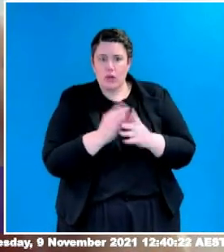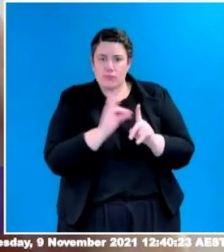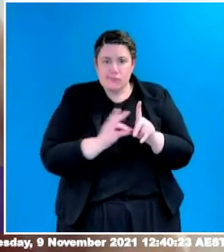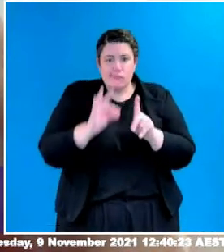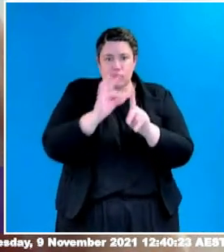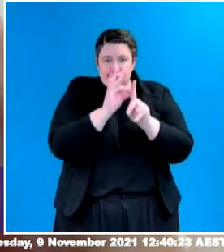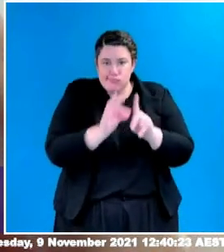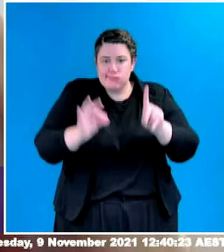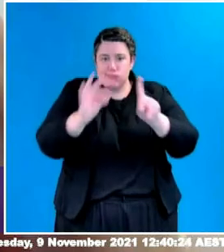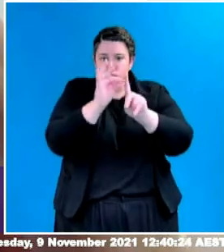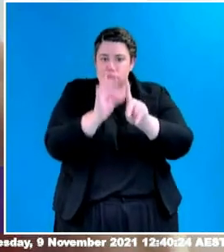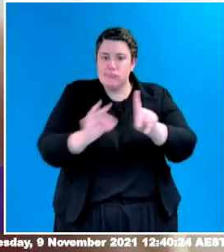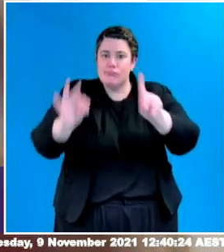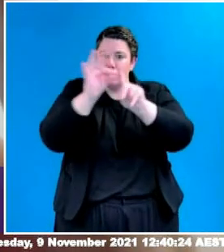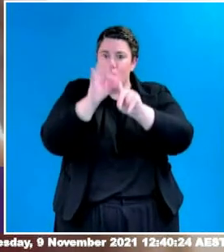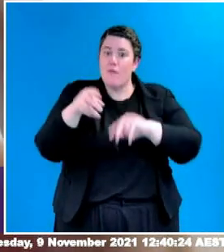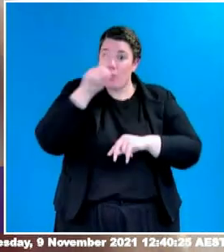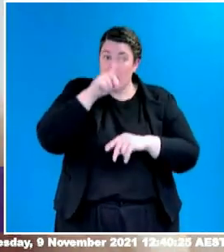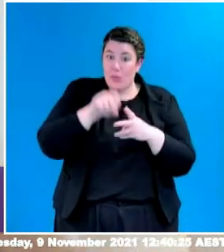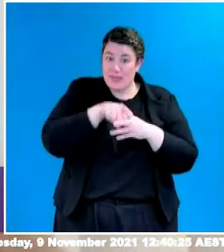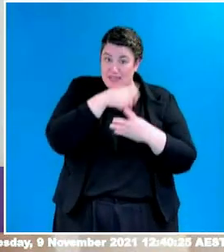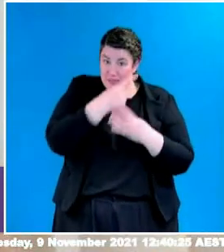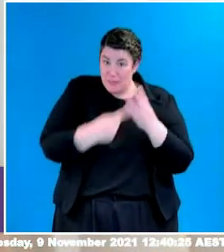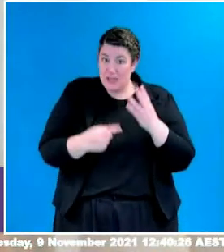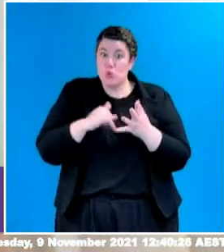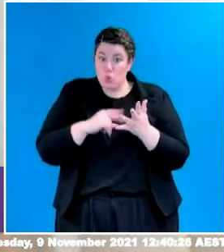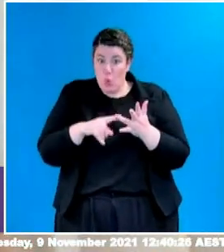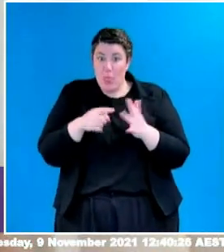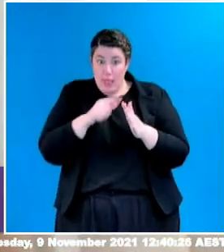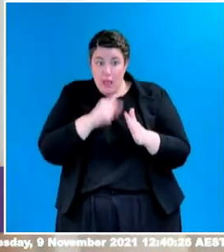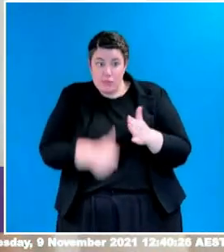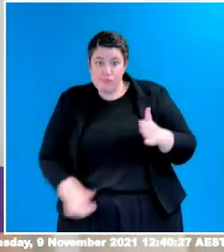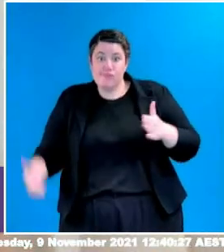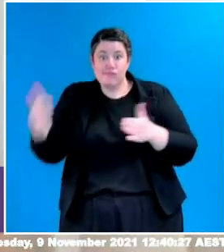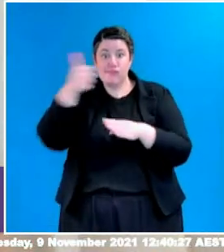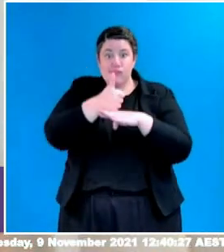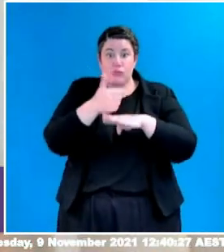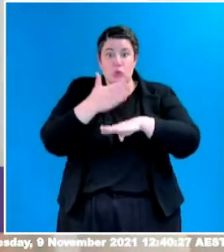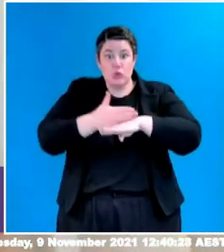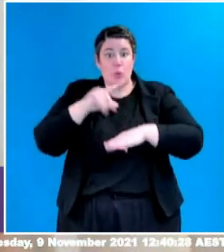disabled people so they do end up at the top, but also the ones where disabled